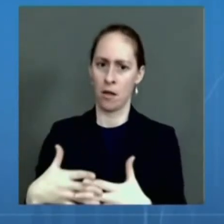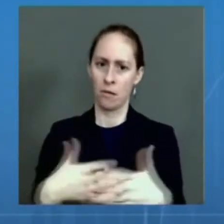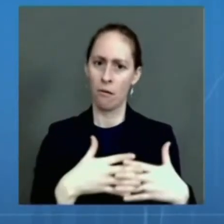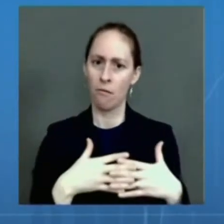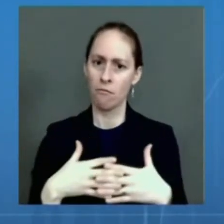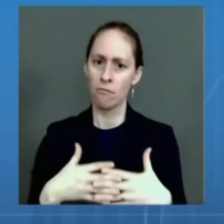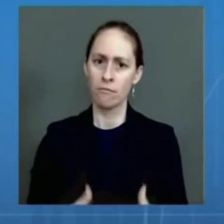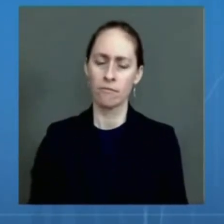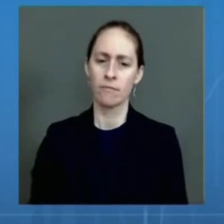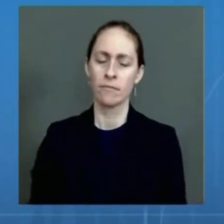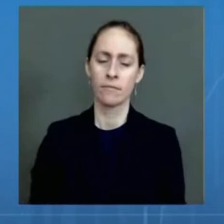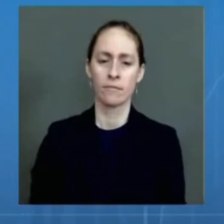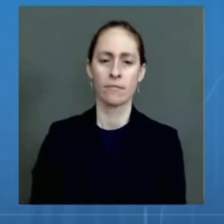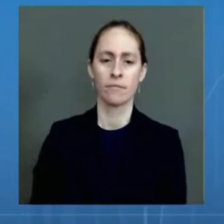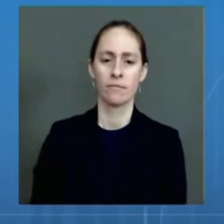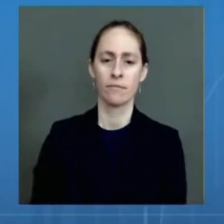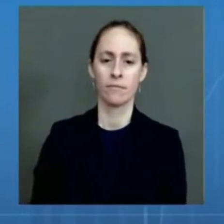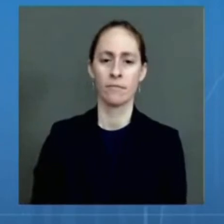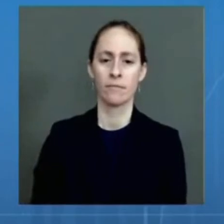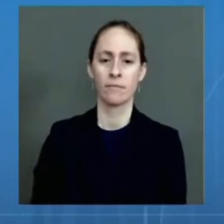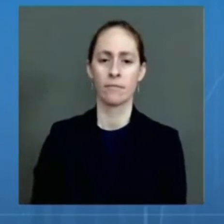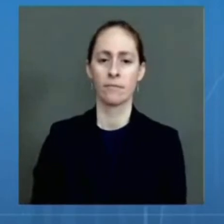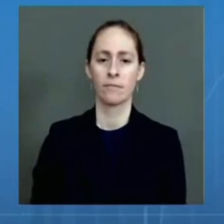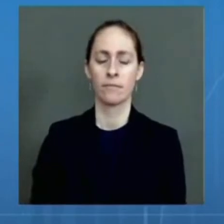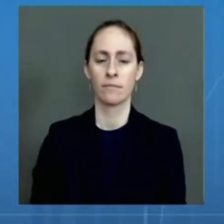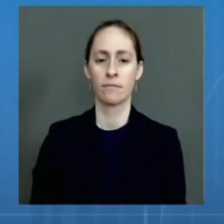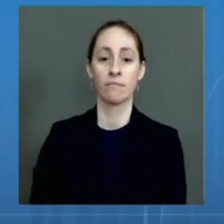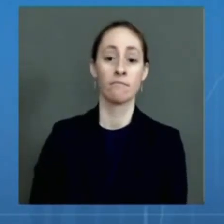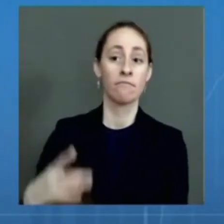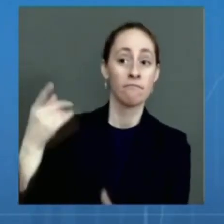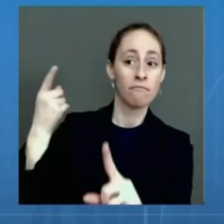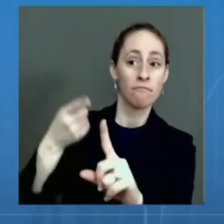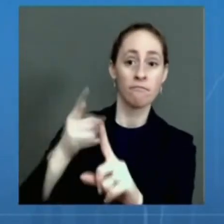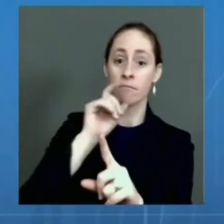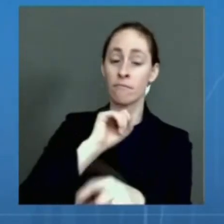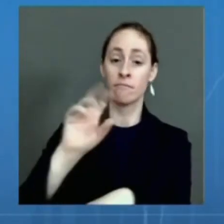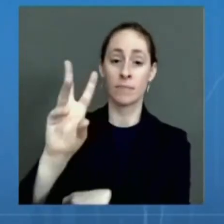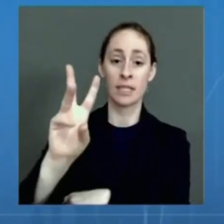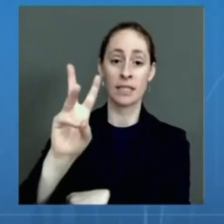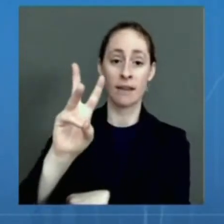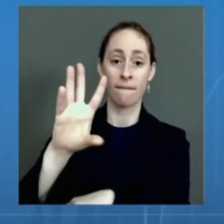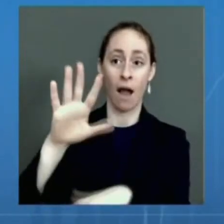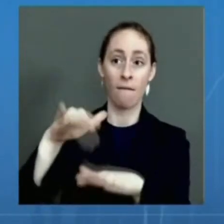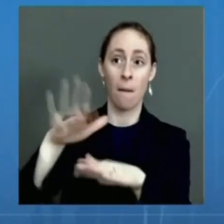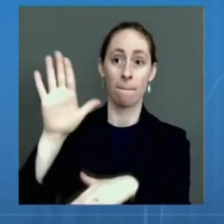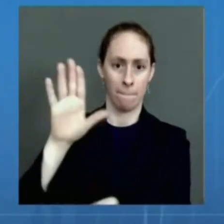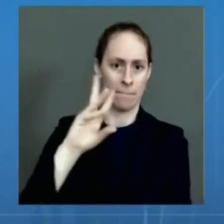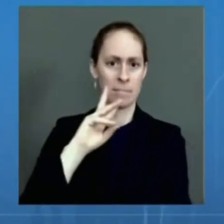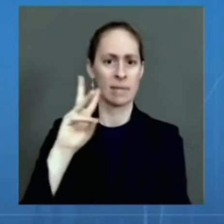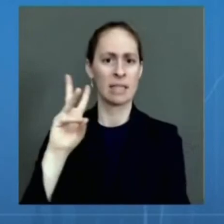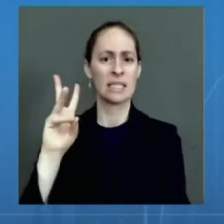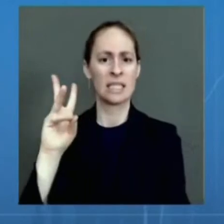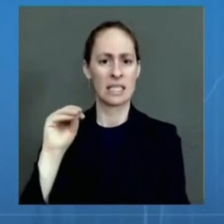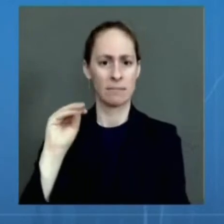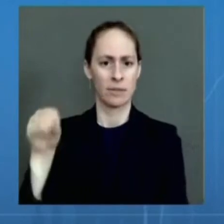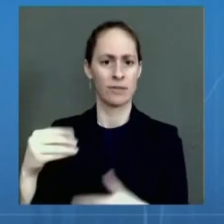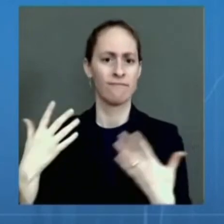ELIGIBLE AMERICANS IMPORTANTLY OF THOSE OVER 65 WHO ARE NOW MORE THAN 60% AND THAT'S